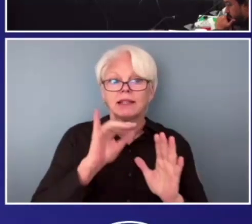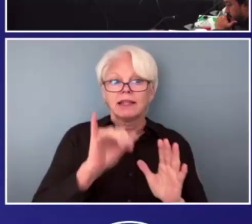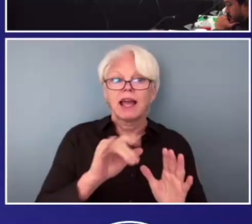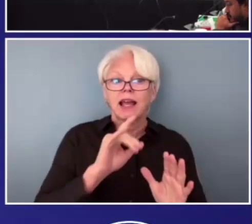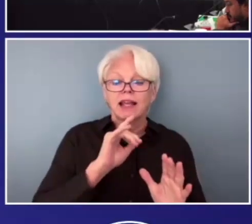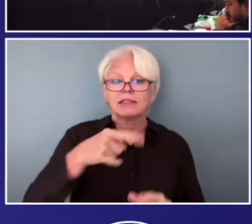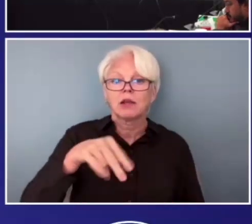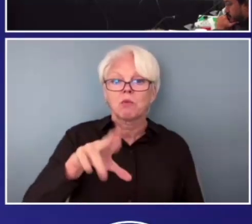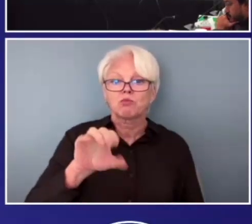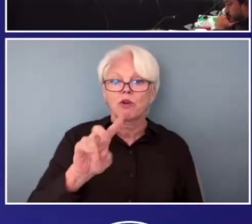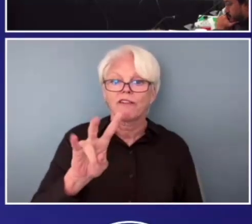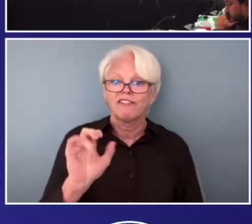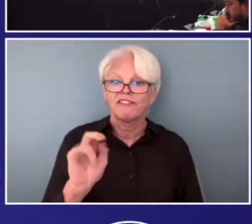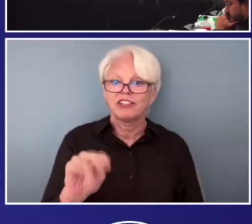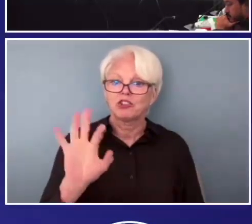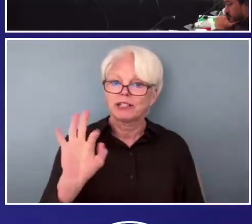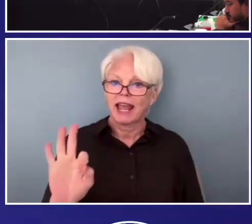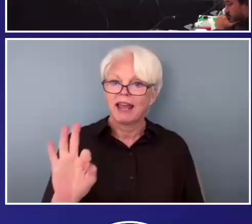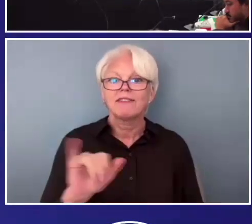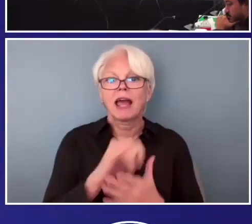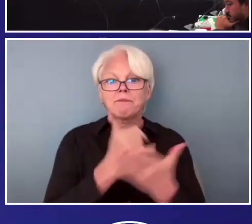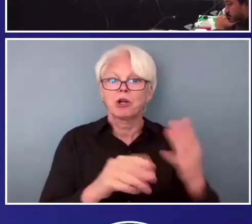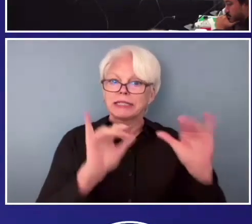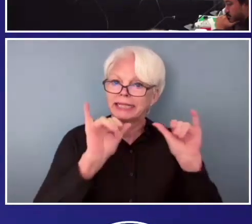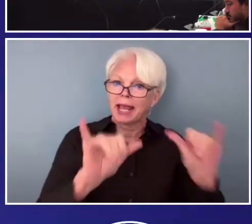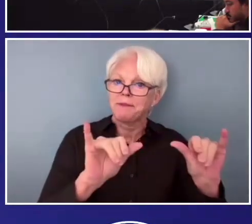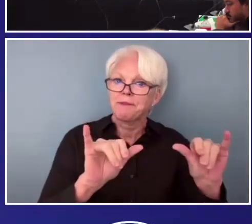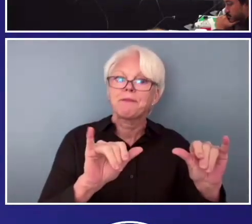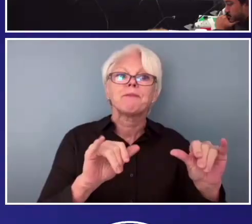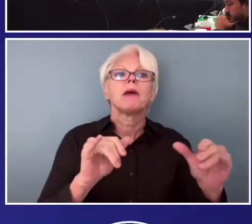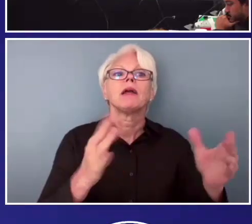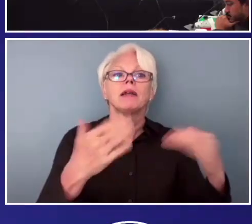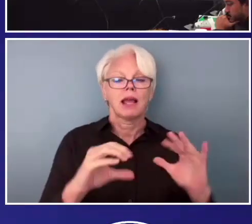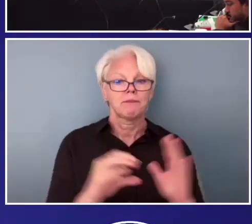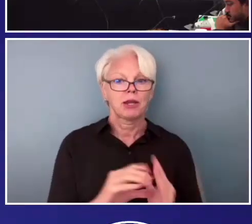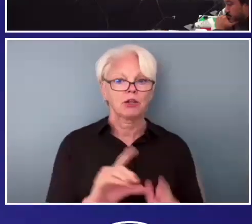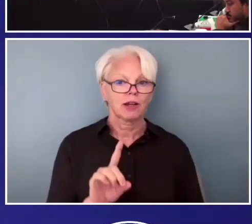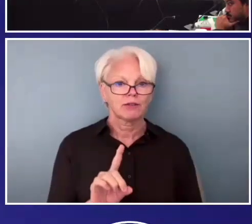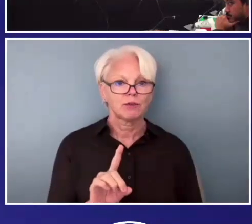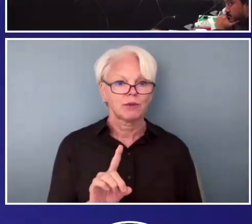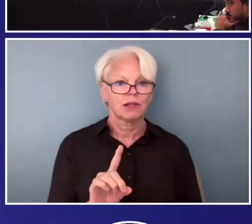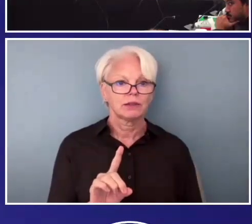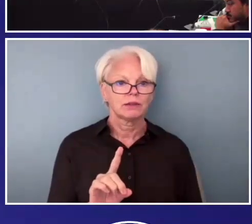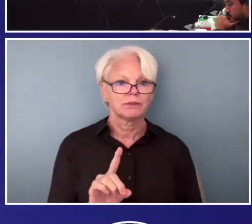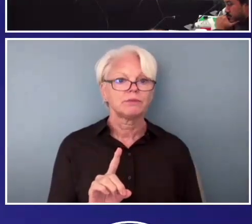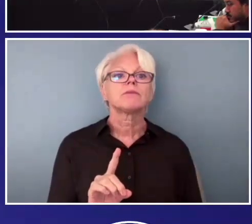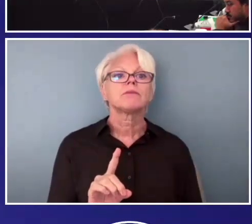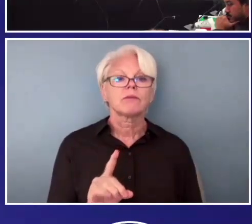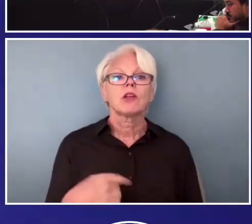which that part stays the same, and then it's paragraph (1). So I think there was some confusion